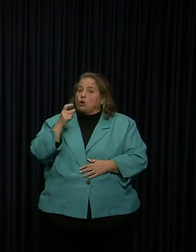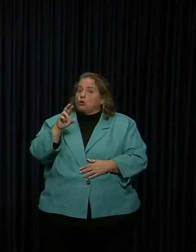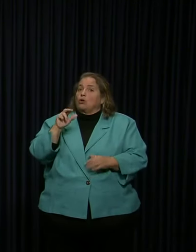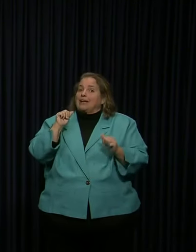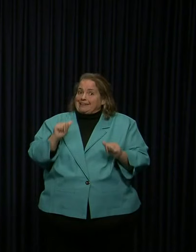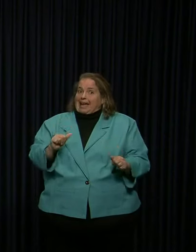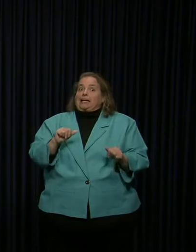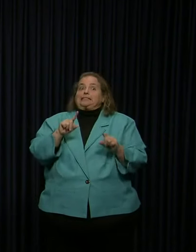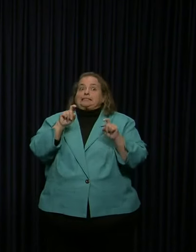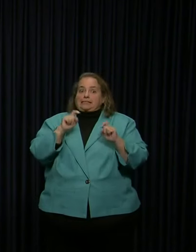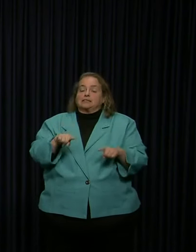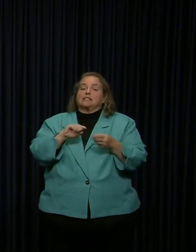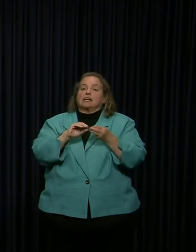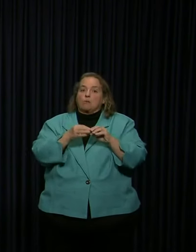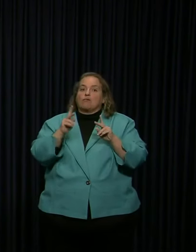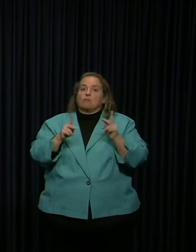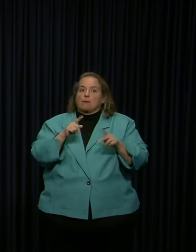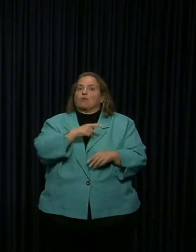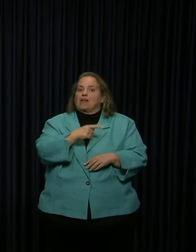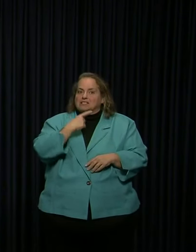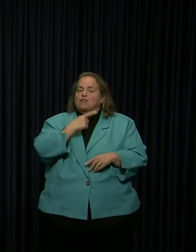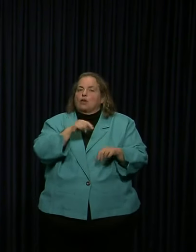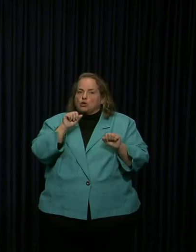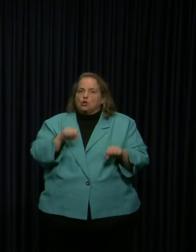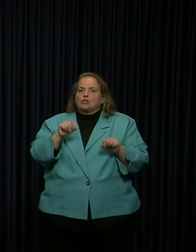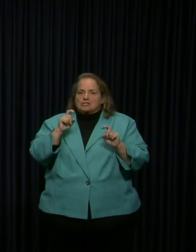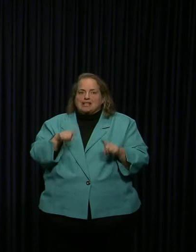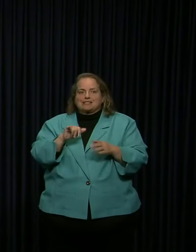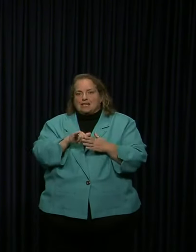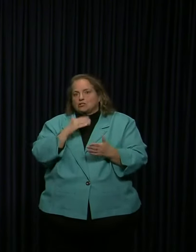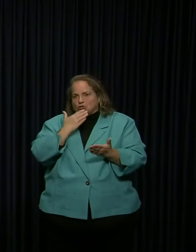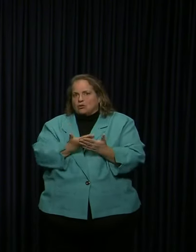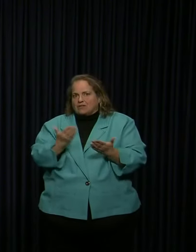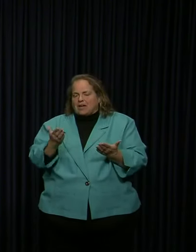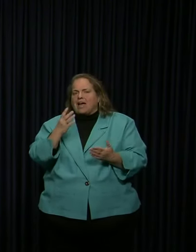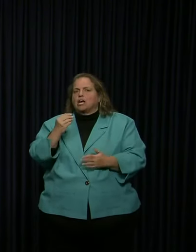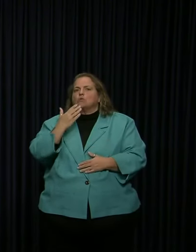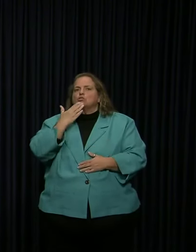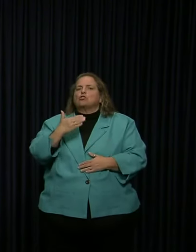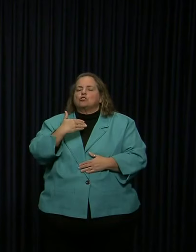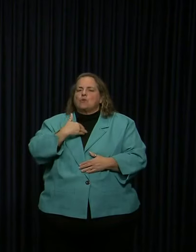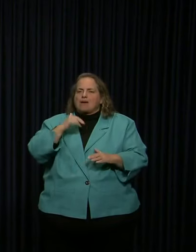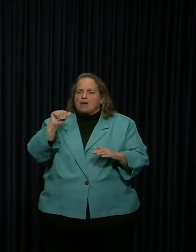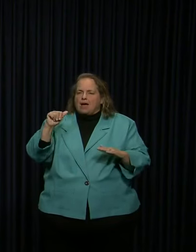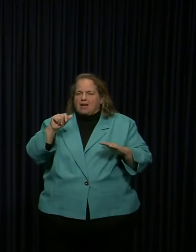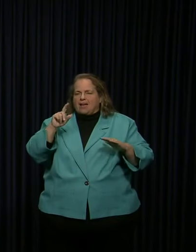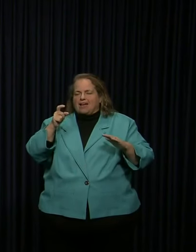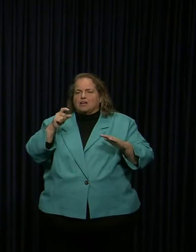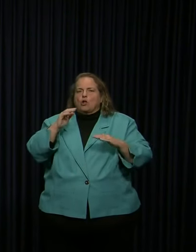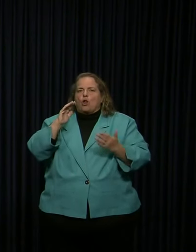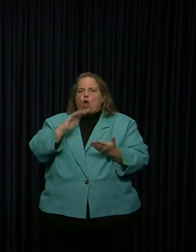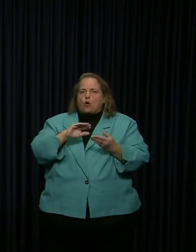ABOUT REOPENING THE COUNTRY.